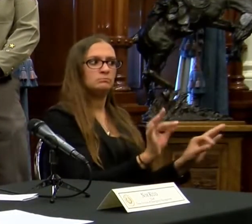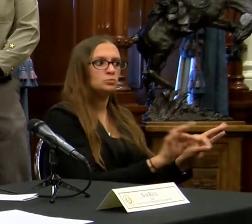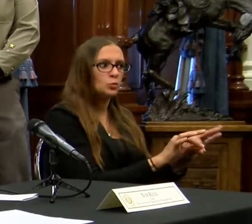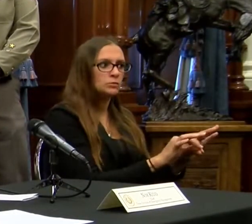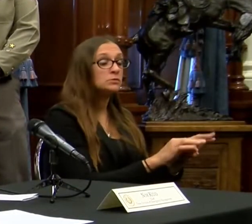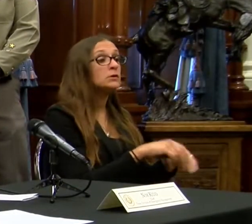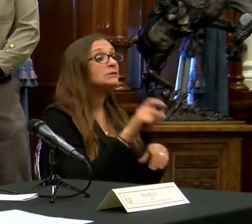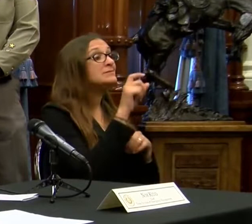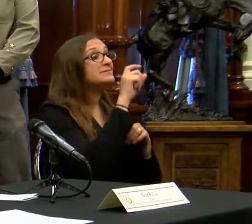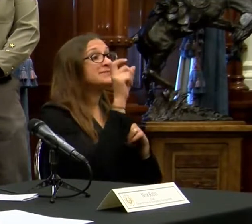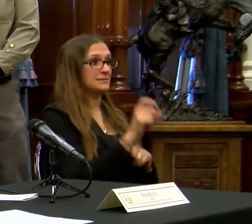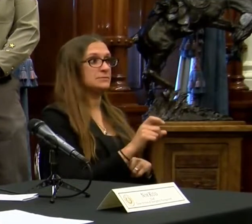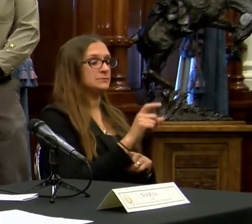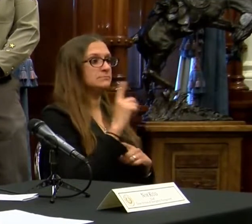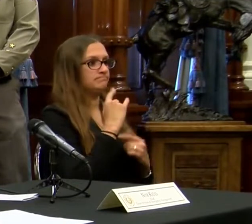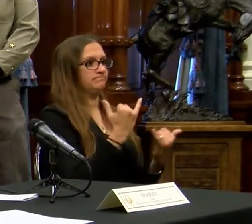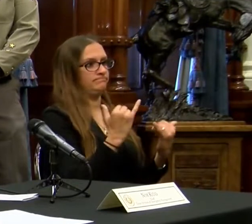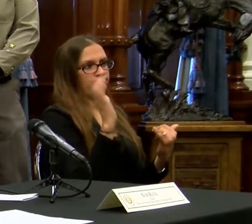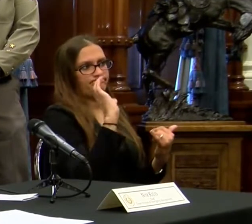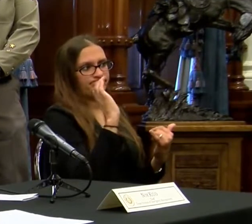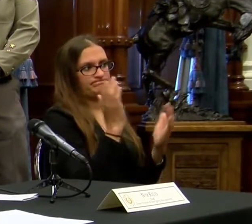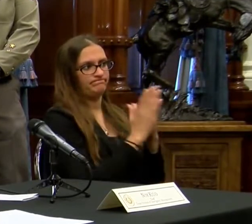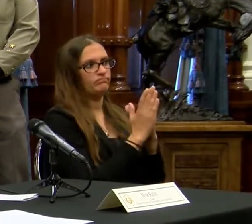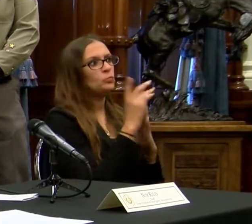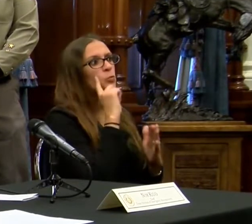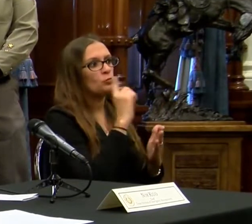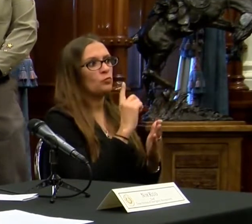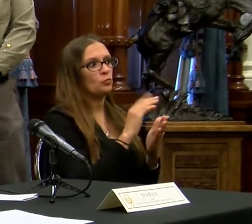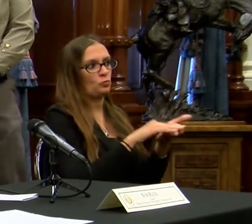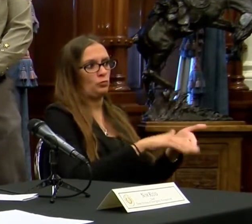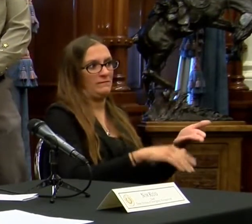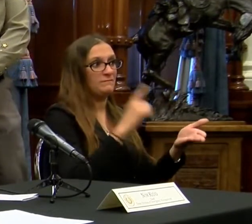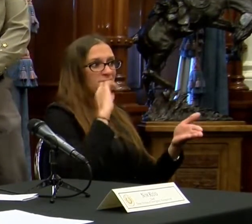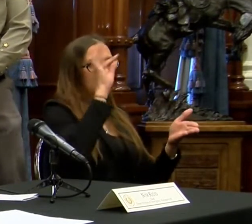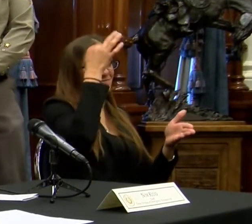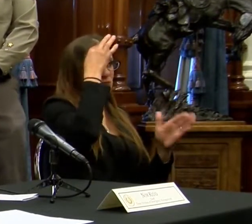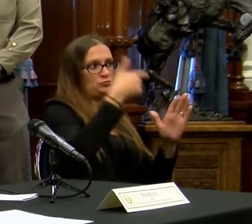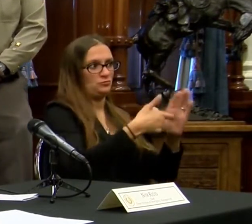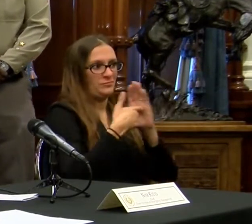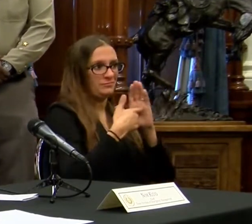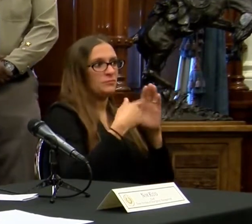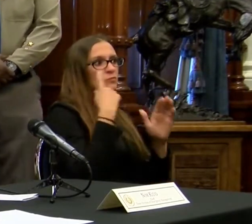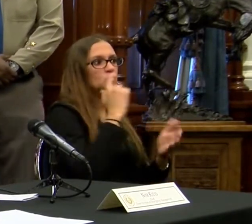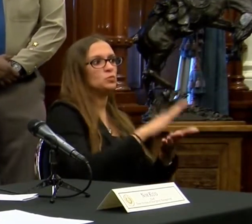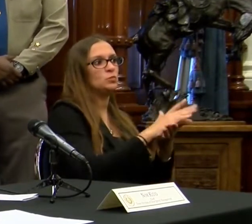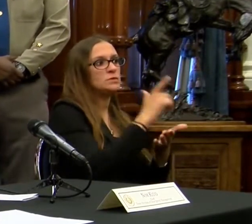TAKE SOT"very important to note, texas is seeking waivers for federal regulations for